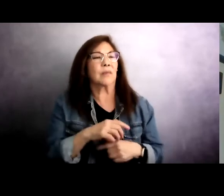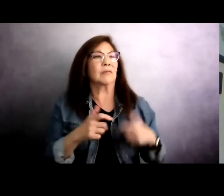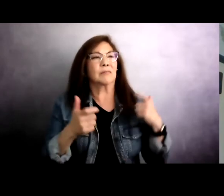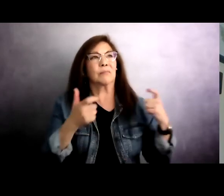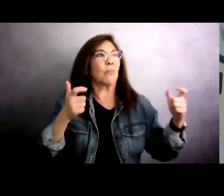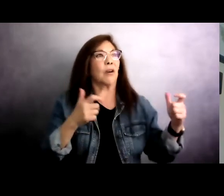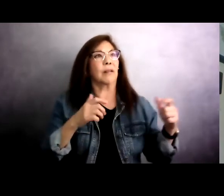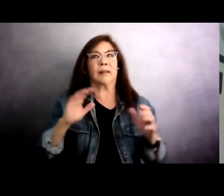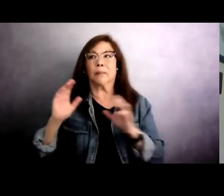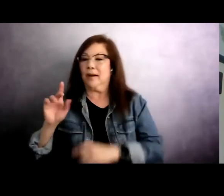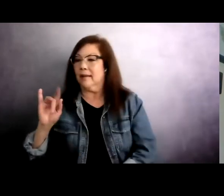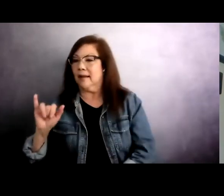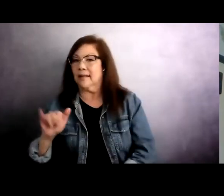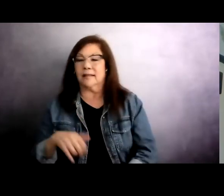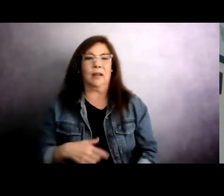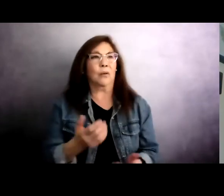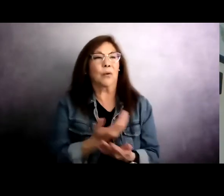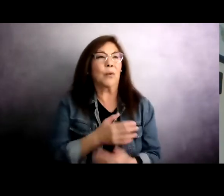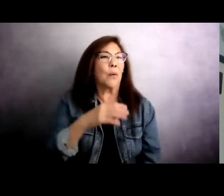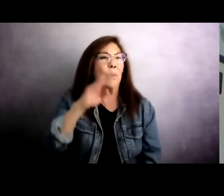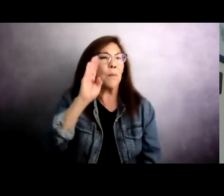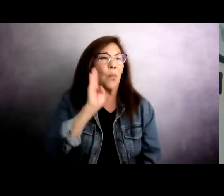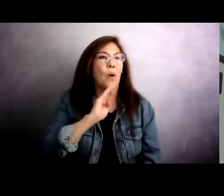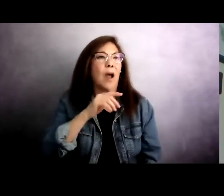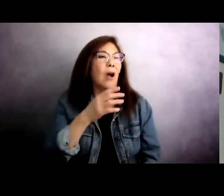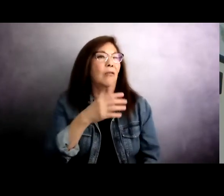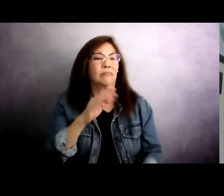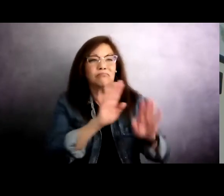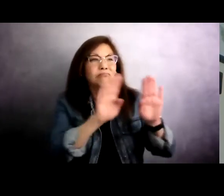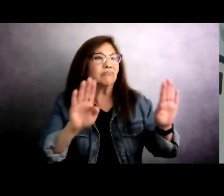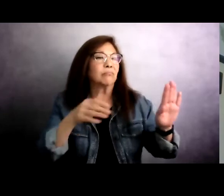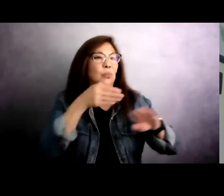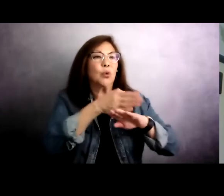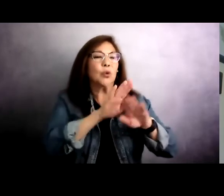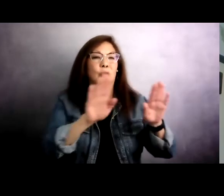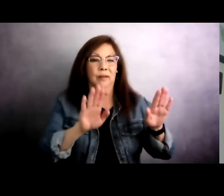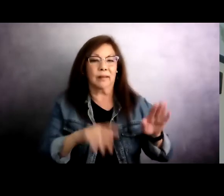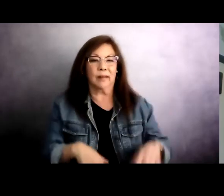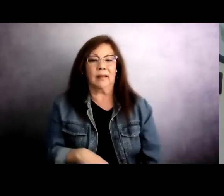his own mahogany bark that said to be in a way lesser. She could over a solid gold mirror,